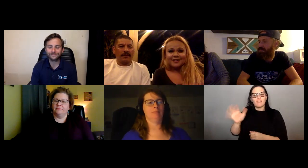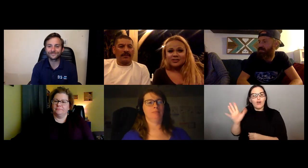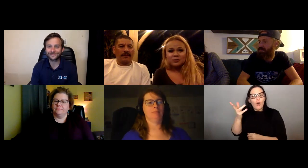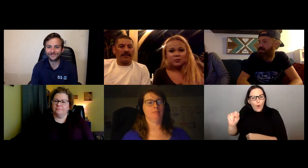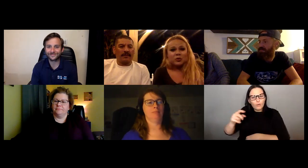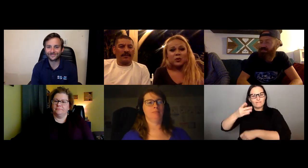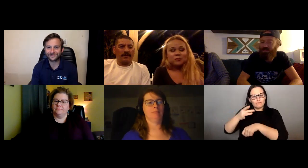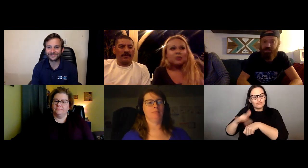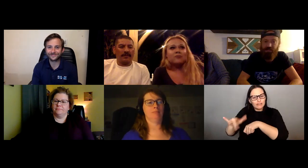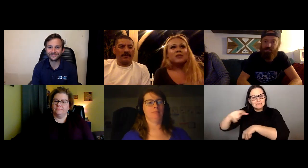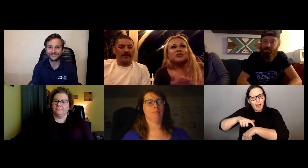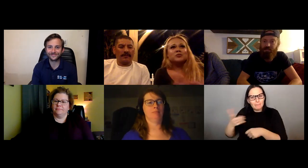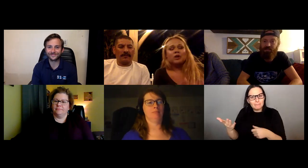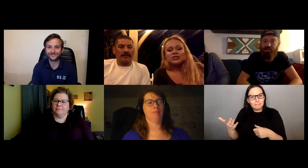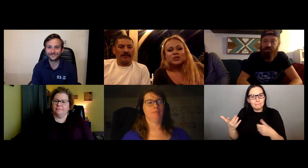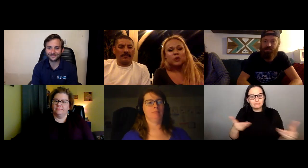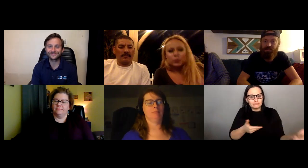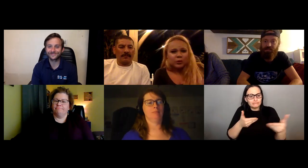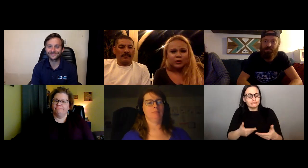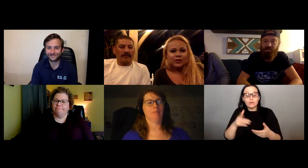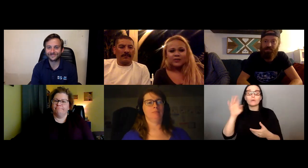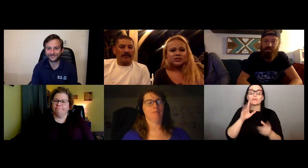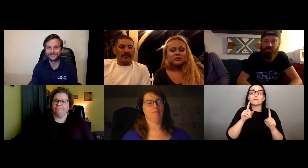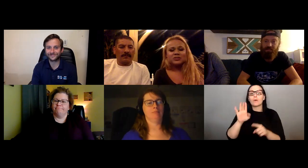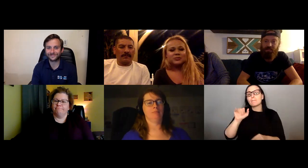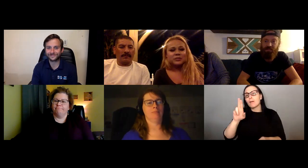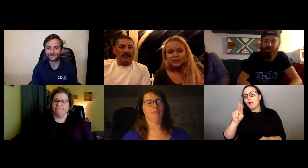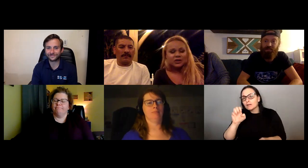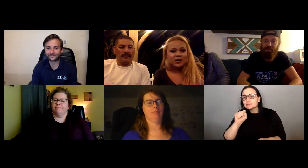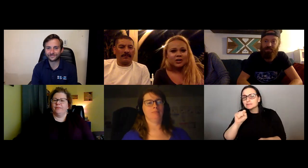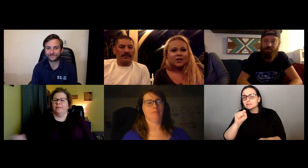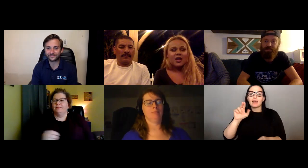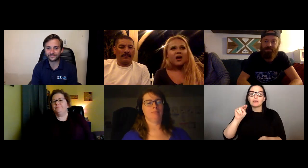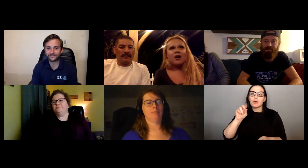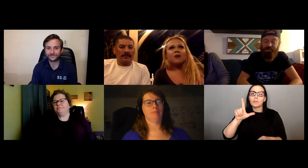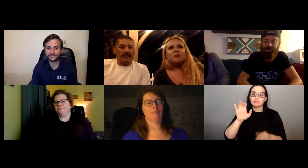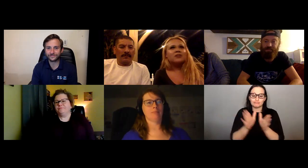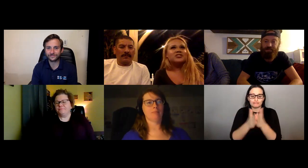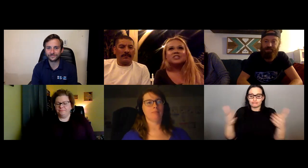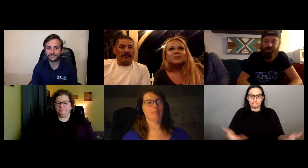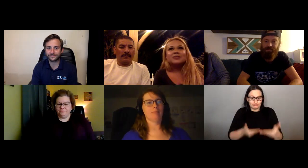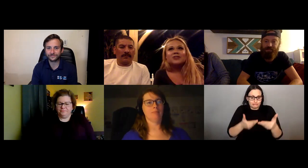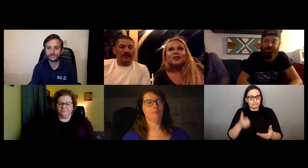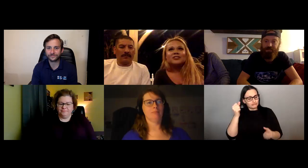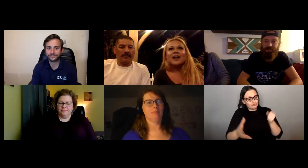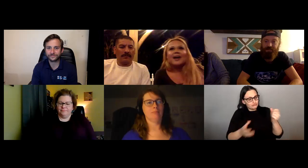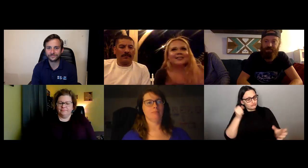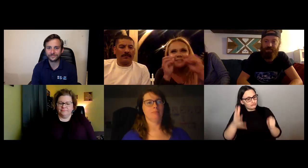she we would go we went to barnes and noble and she would just read to her